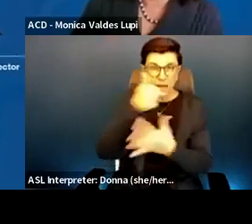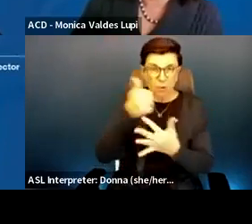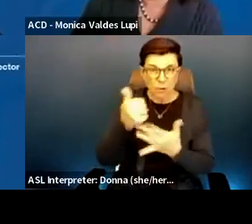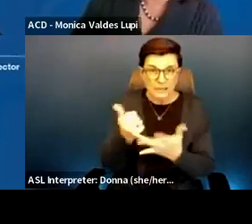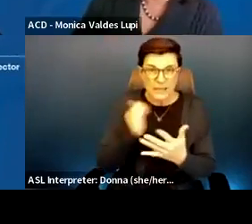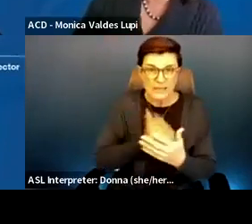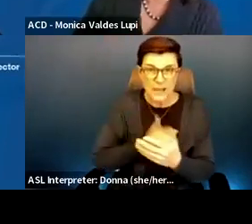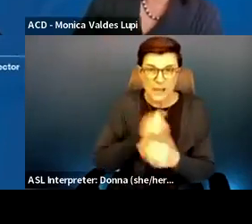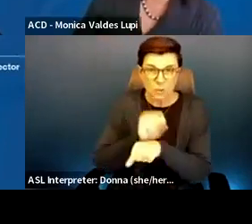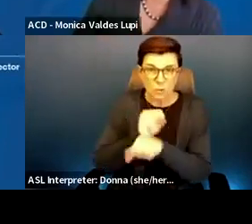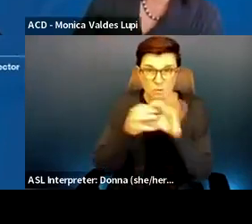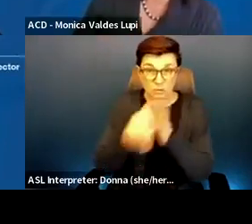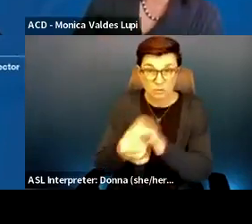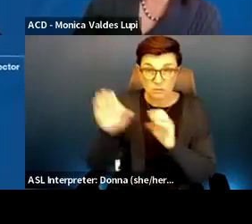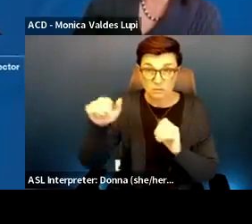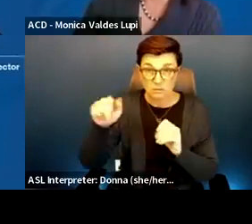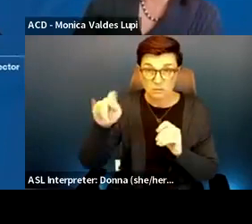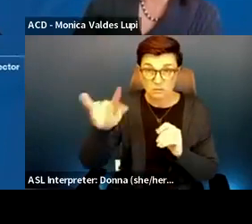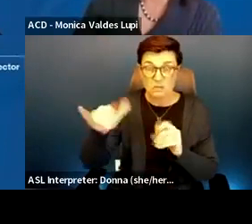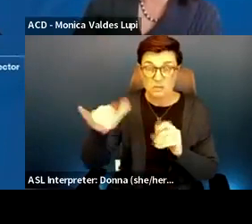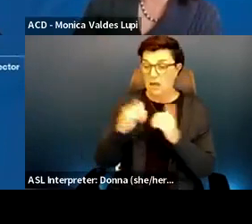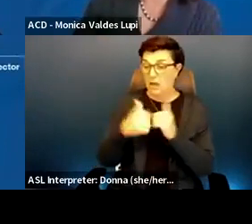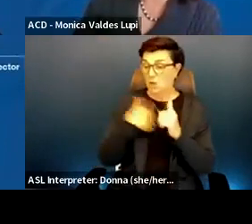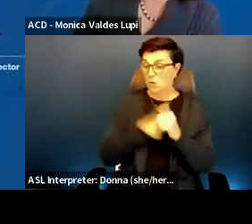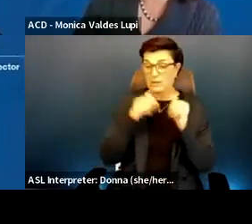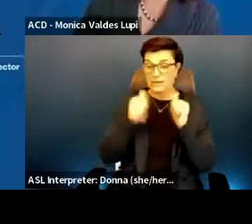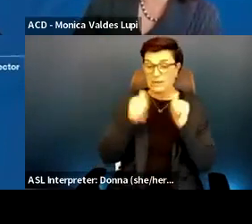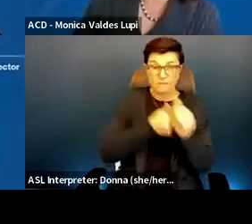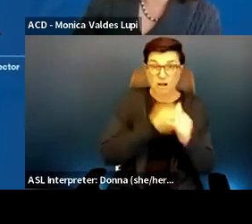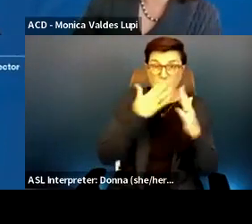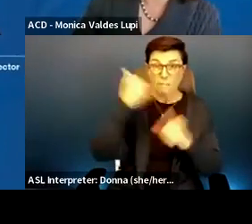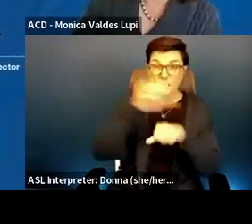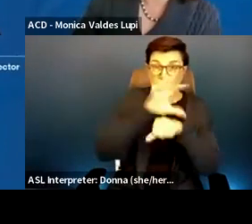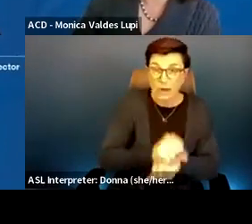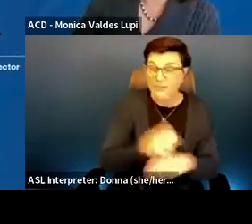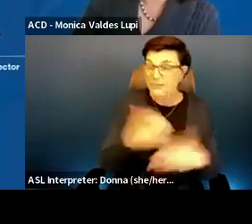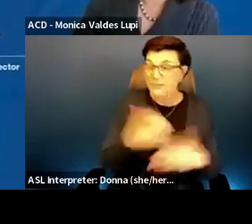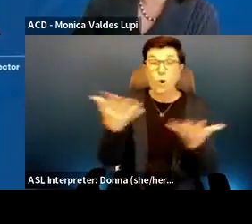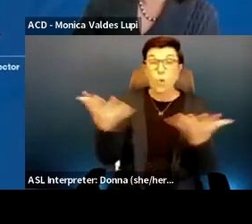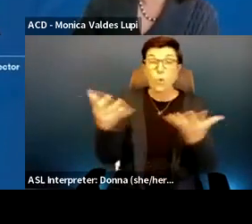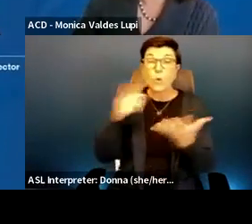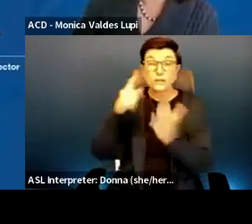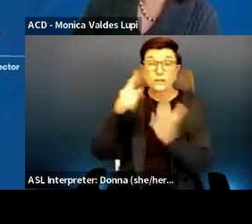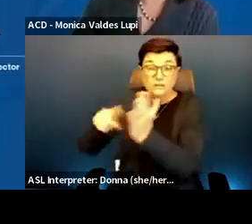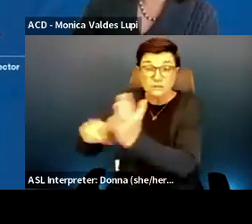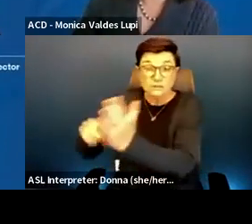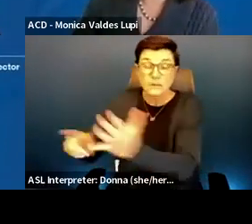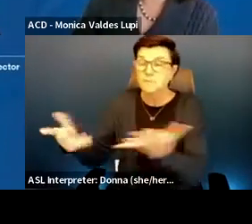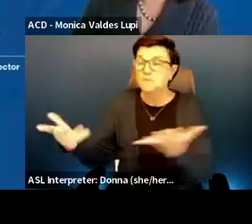how we can engage in those best practices, what's the latest science and how? And that's, I think, really important